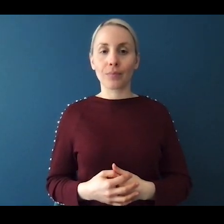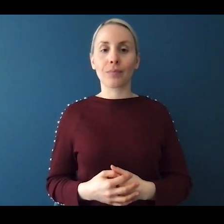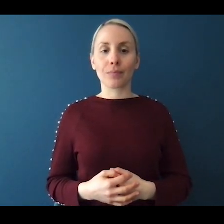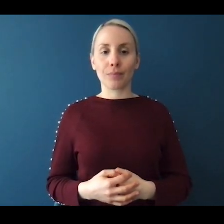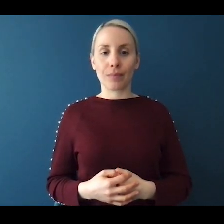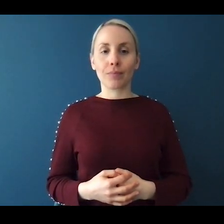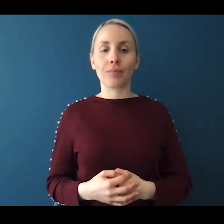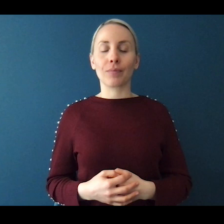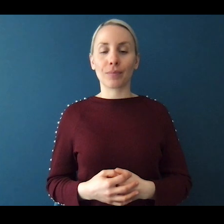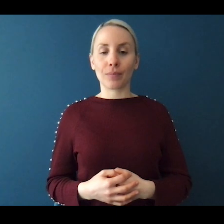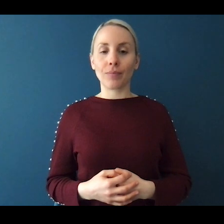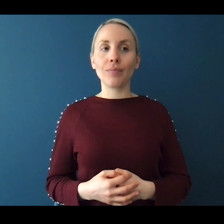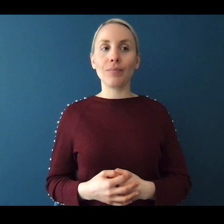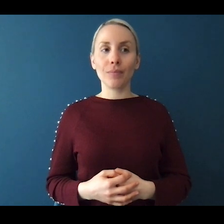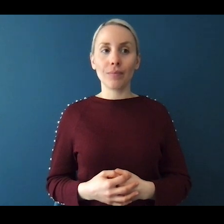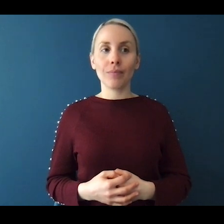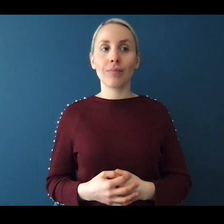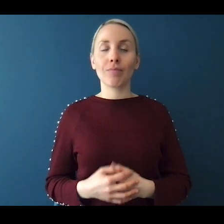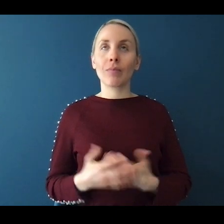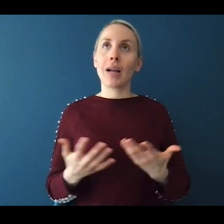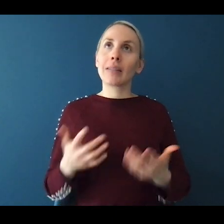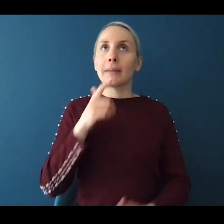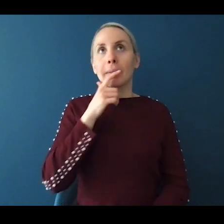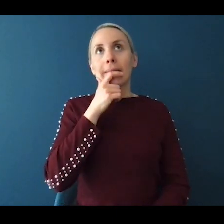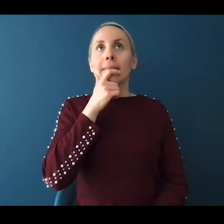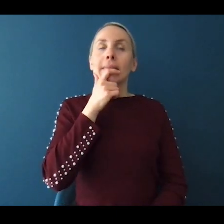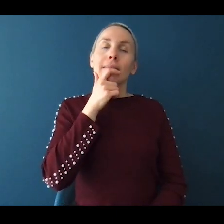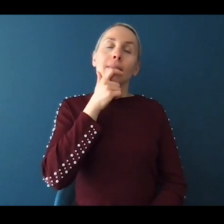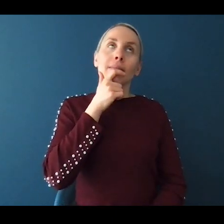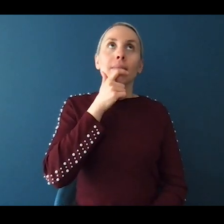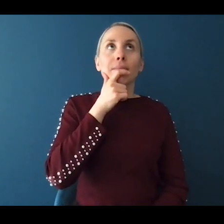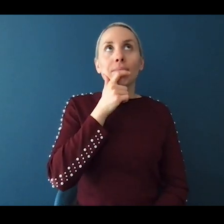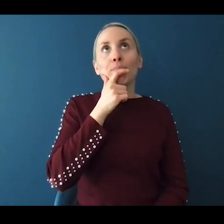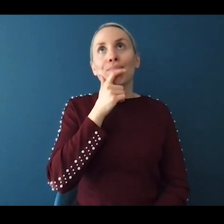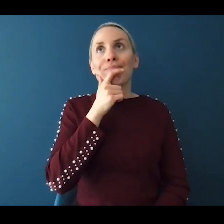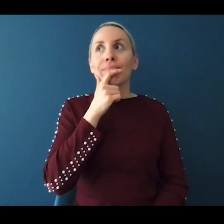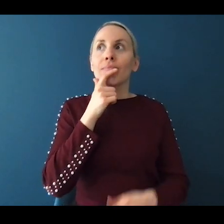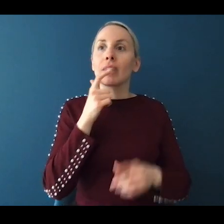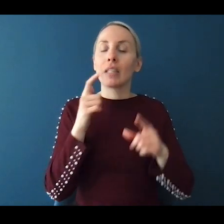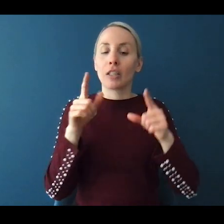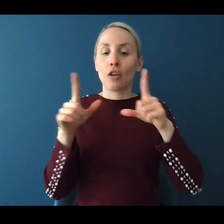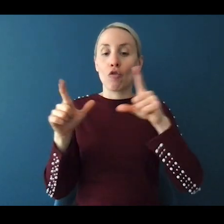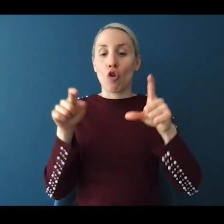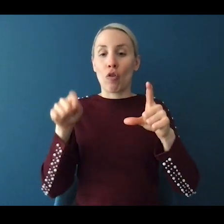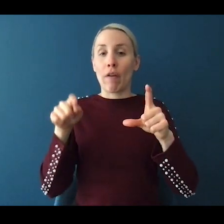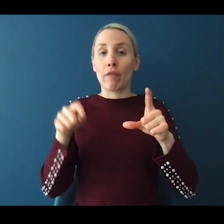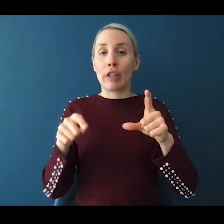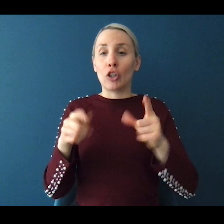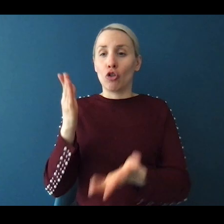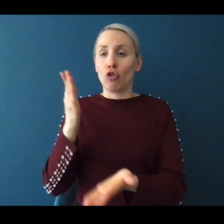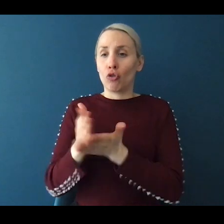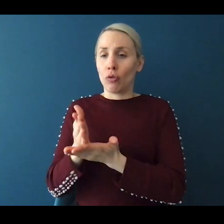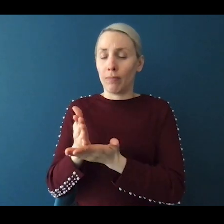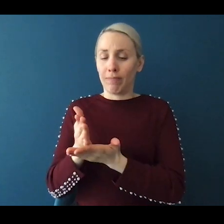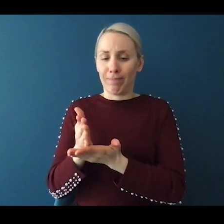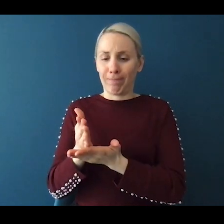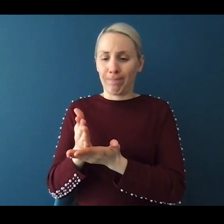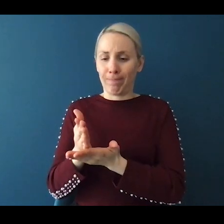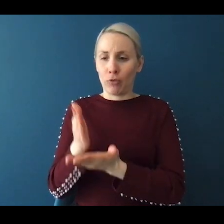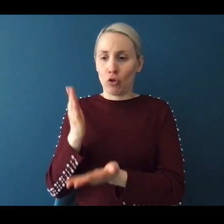and photography that yeah like that is kind of like you have to be true to yourself and what is dear to you.